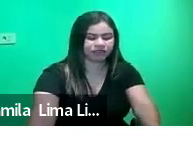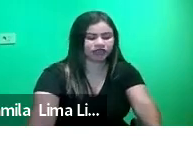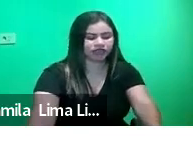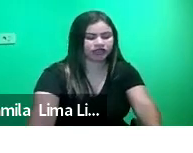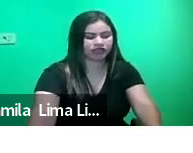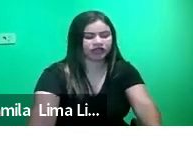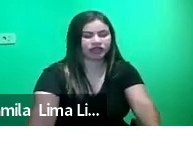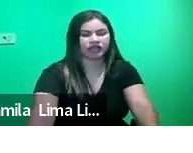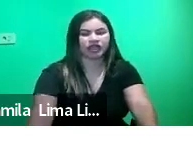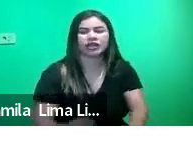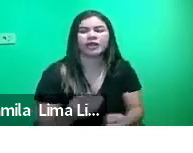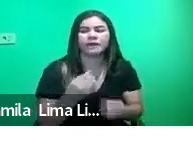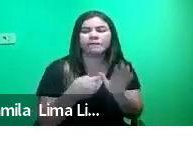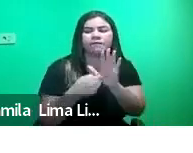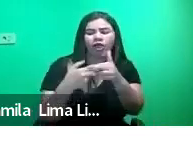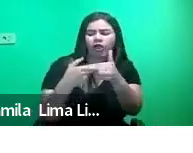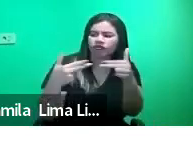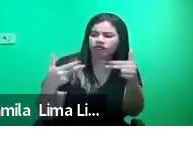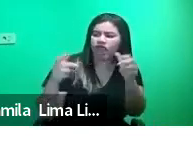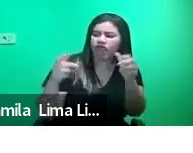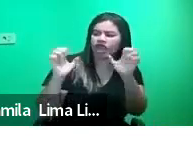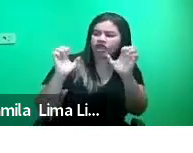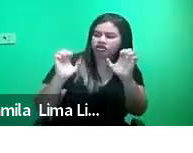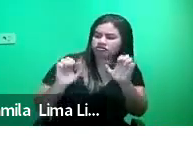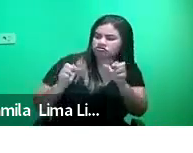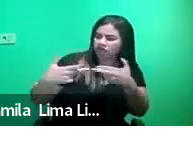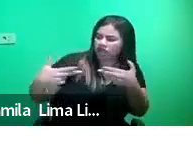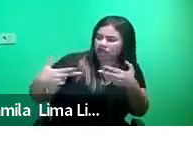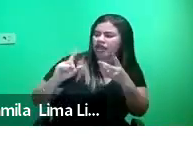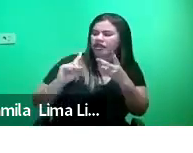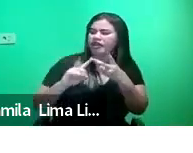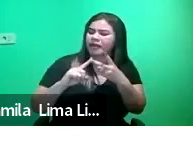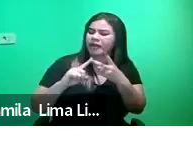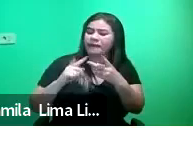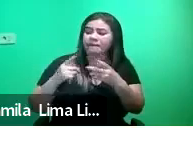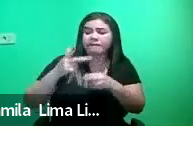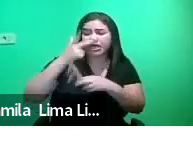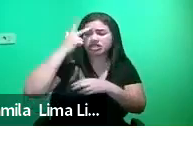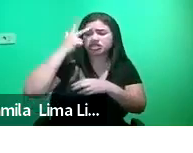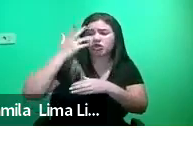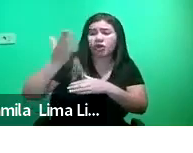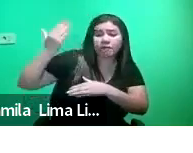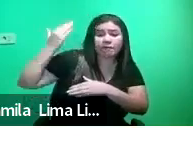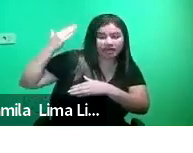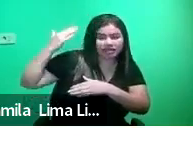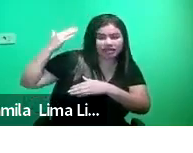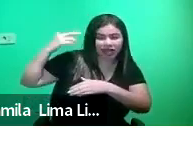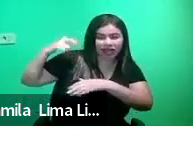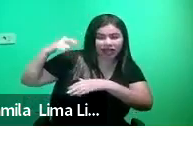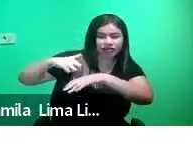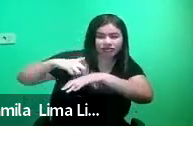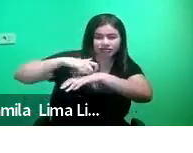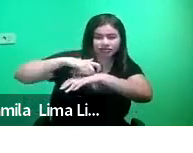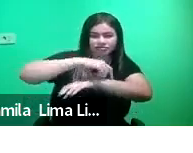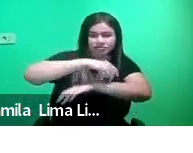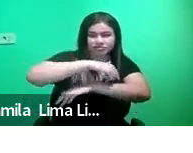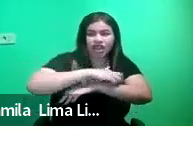y of of primitive primitive peoples. but he's also he's also supported by cases with re familiar familiar with ourselves possibly